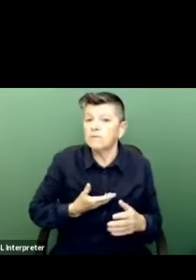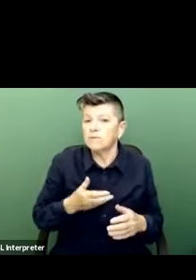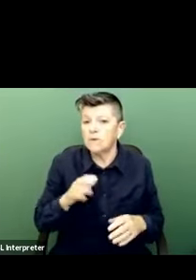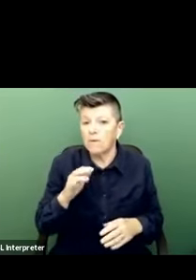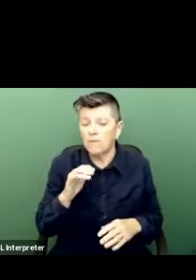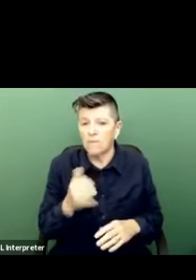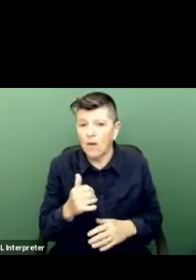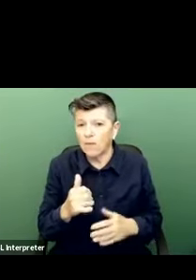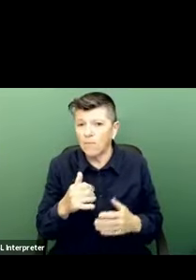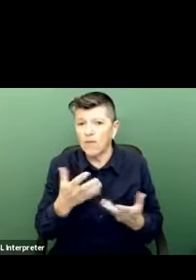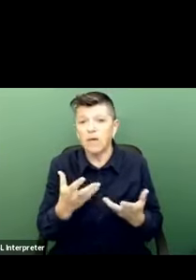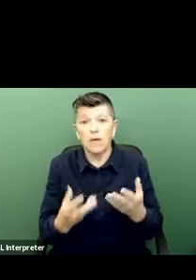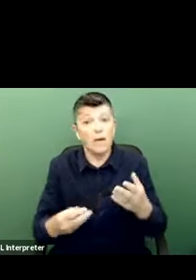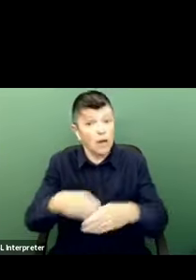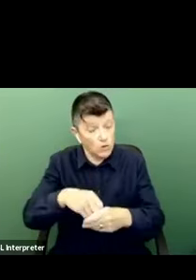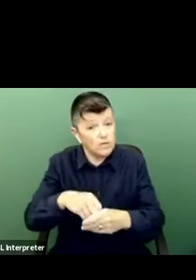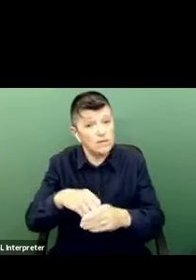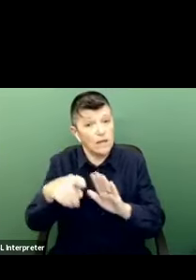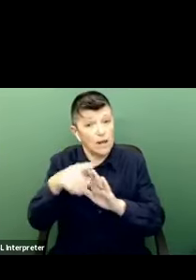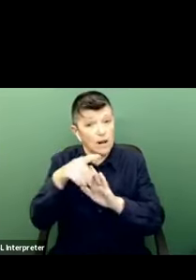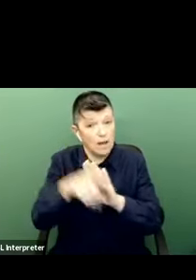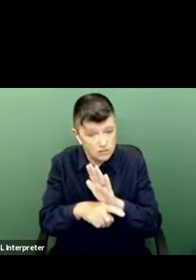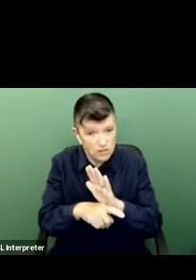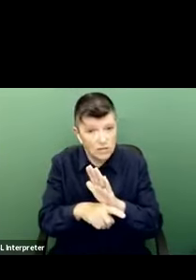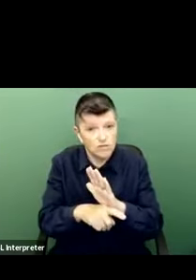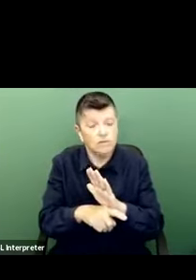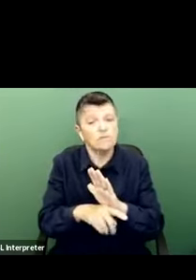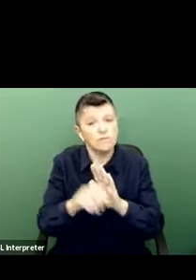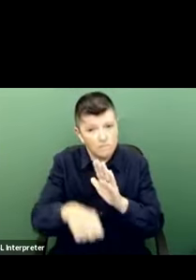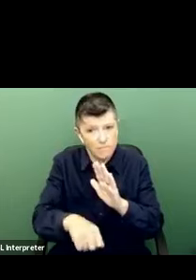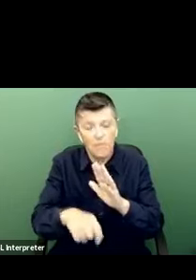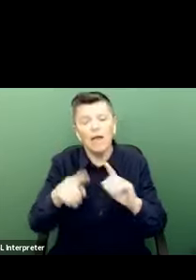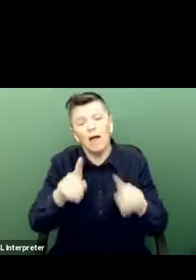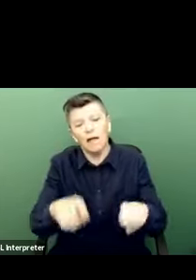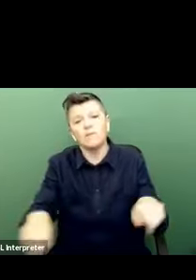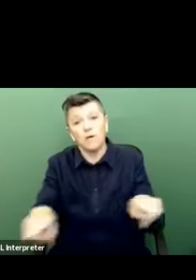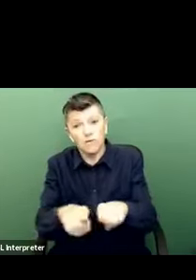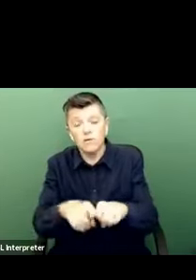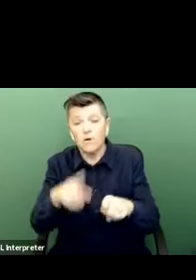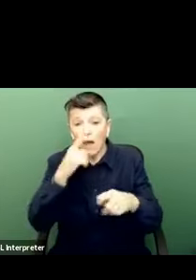ethical claim and Wollstonecraft is saying we have replace the